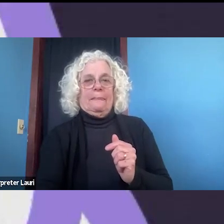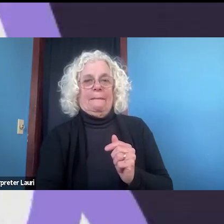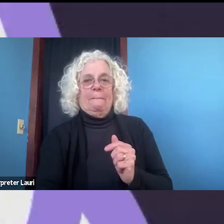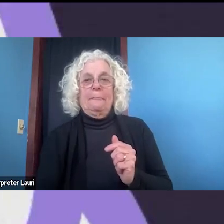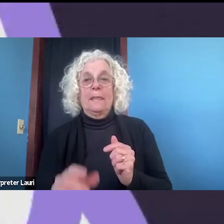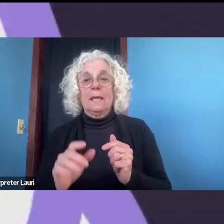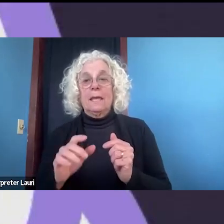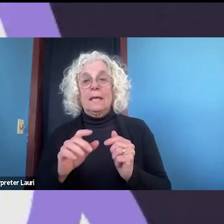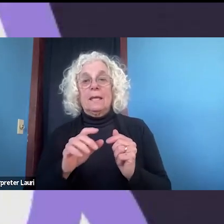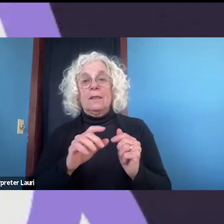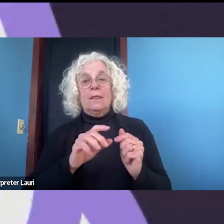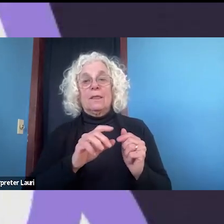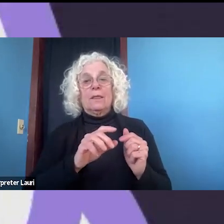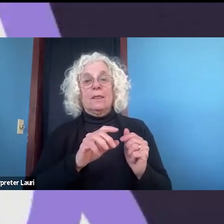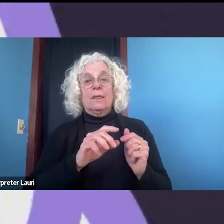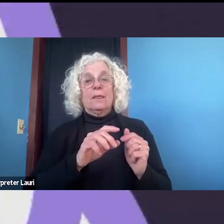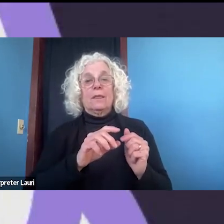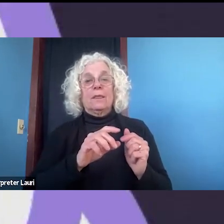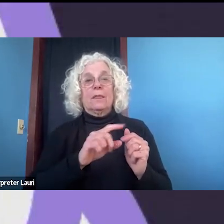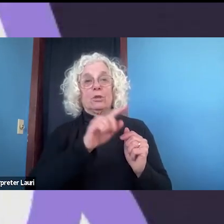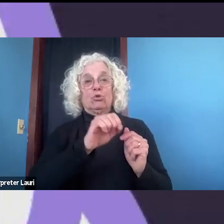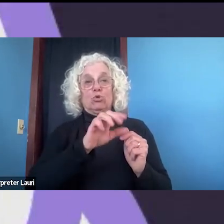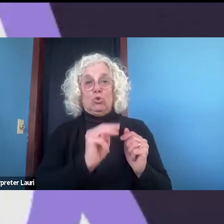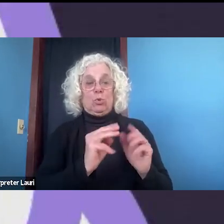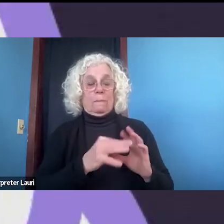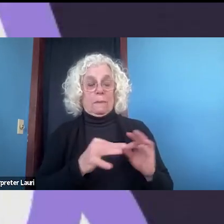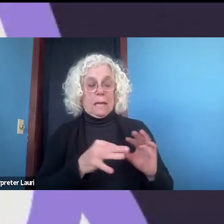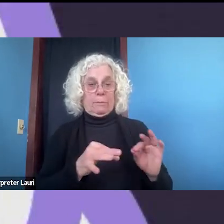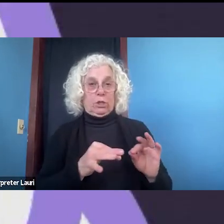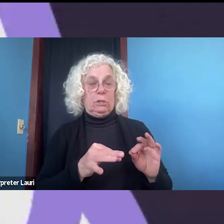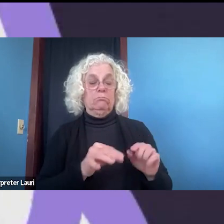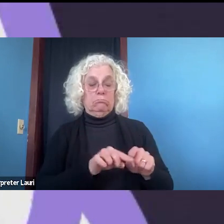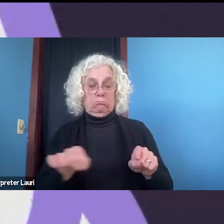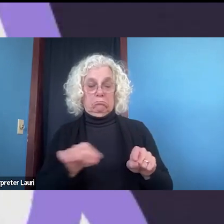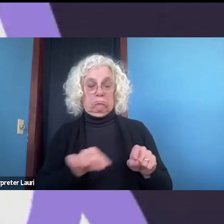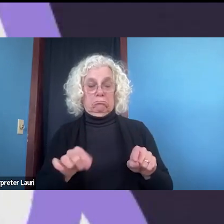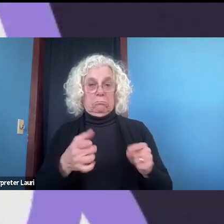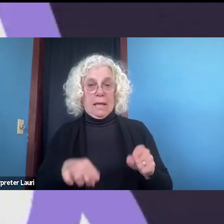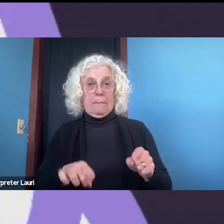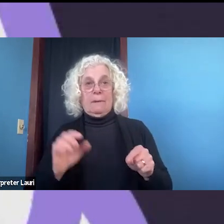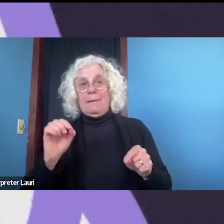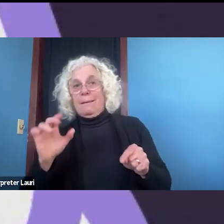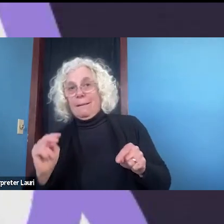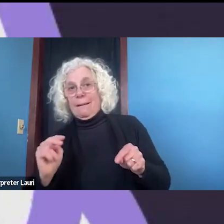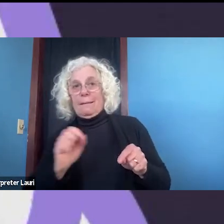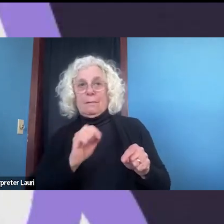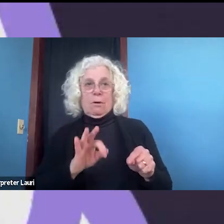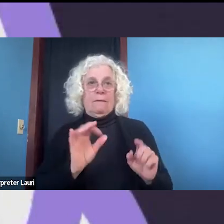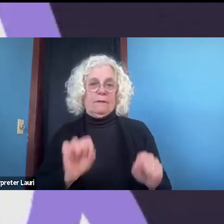are also available today, and they can be toggled on or off by clicking on the arrow to the right of the closed caption button.